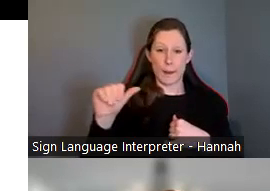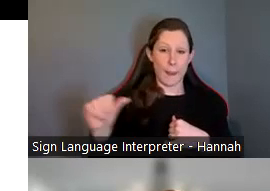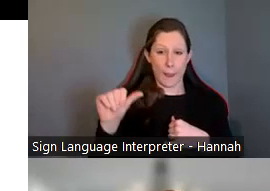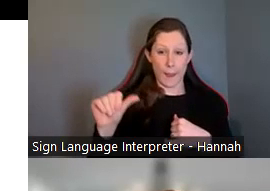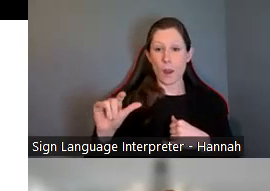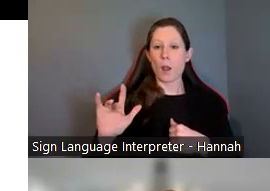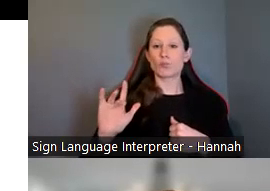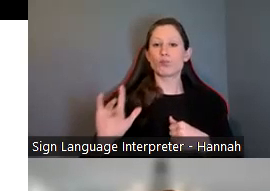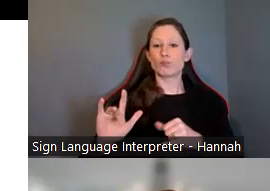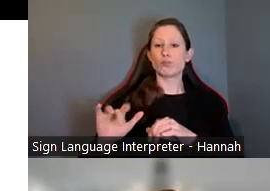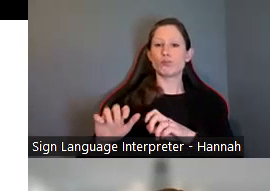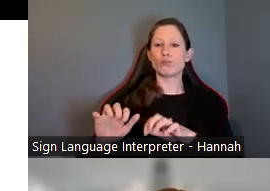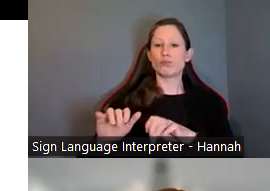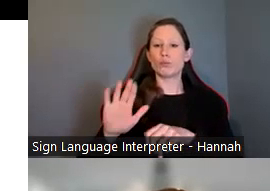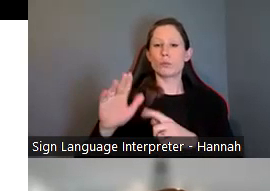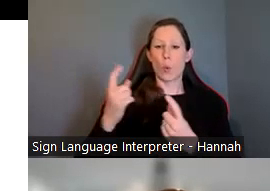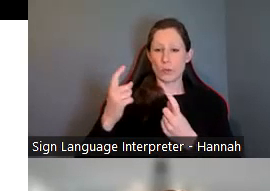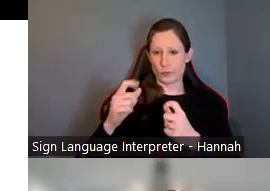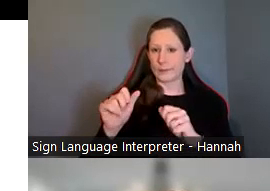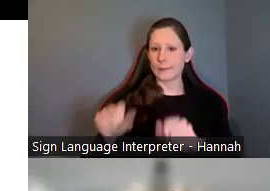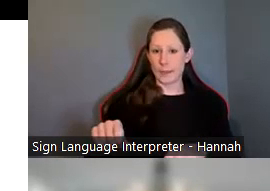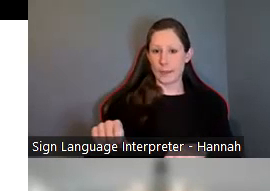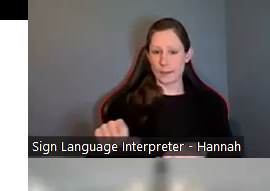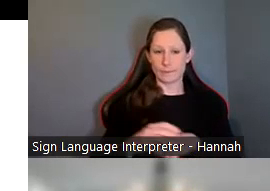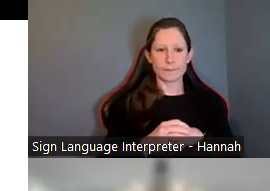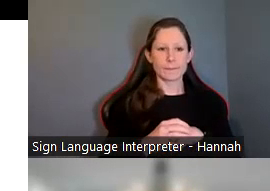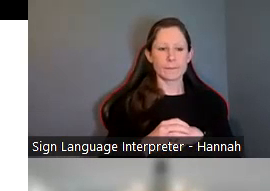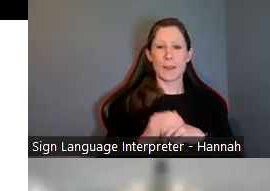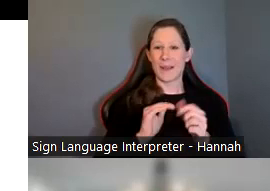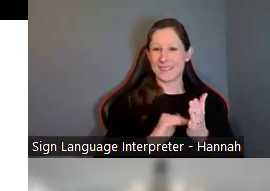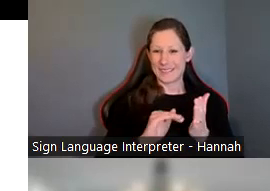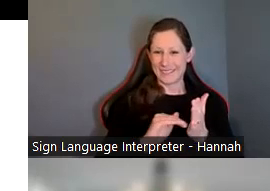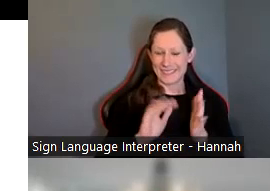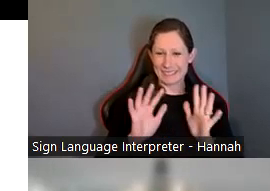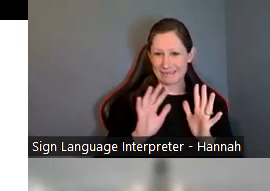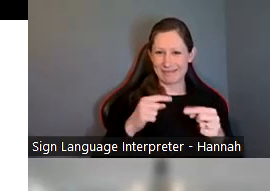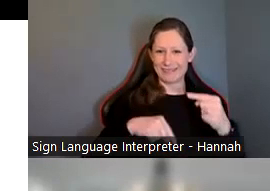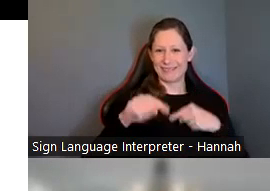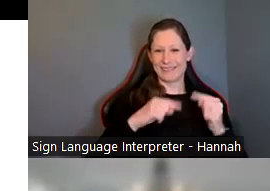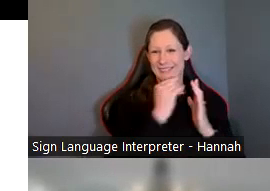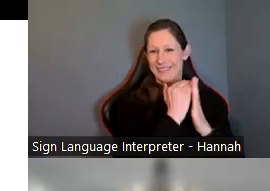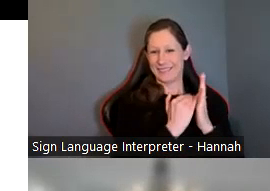Excuse me. We'll be using the Q&A box as well as the raise your hand function.